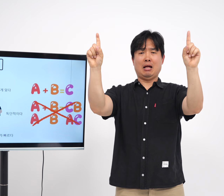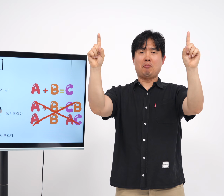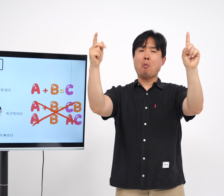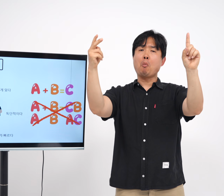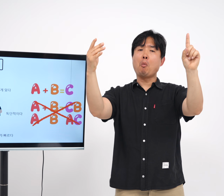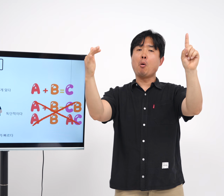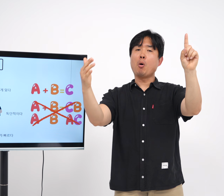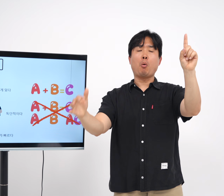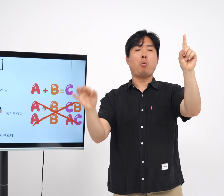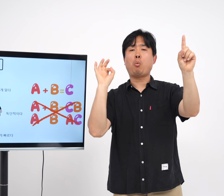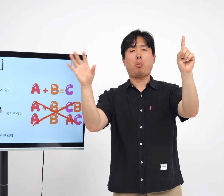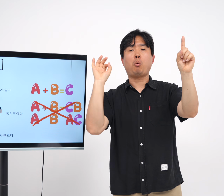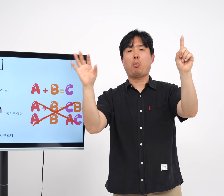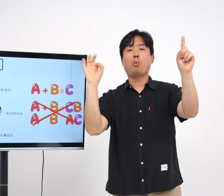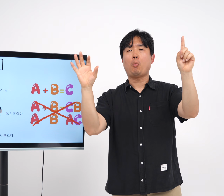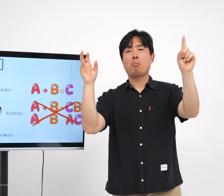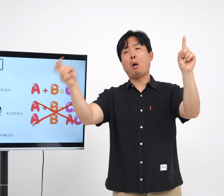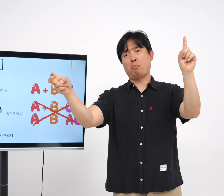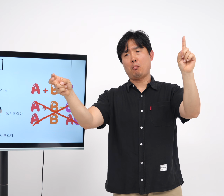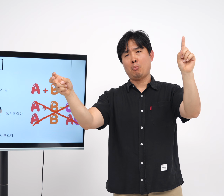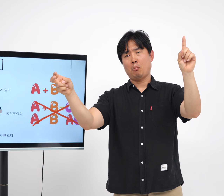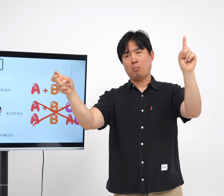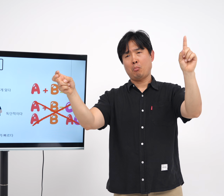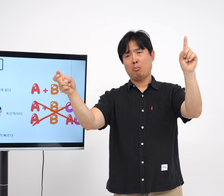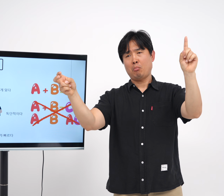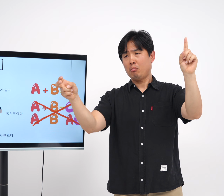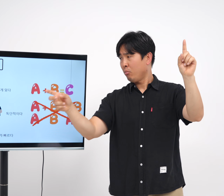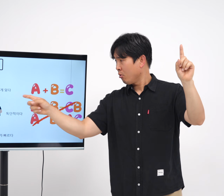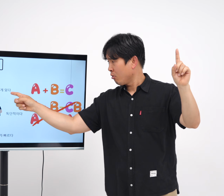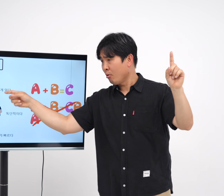If it has multiple meanings, it is against the rules.